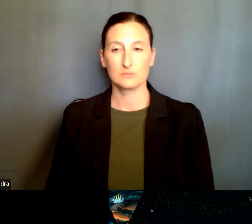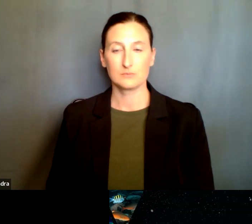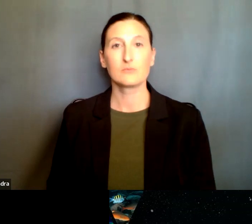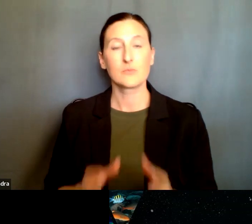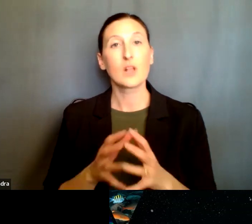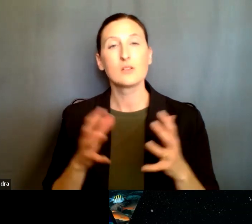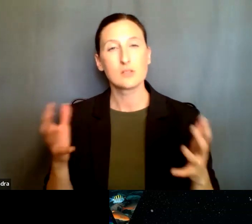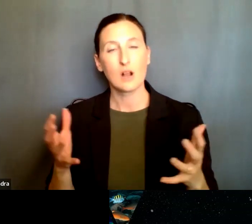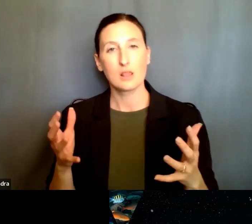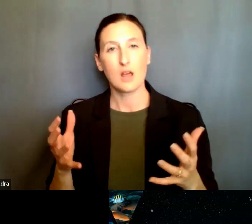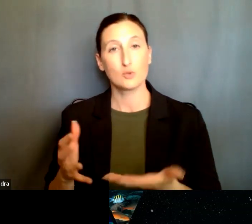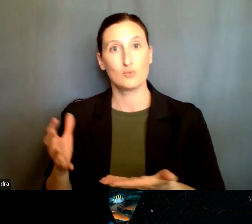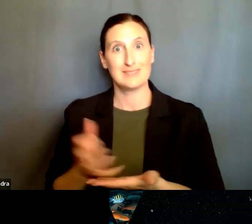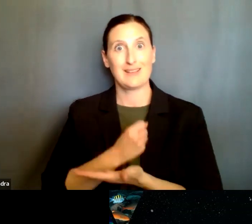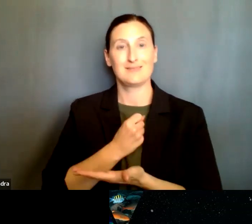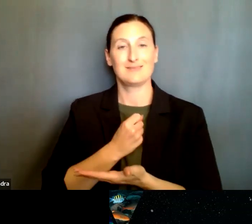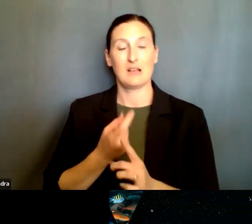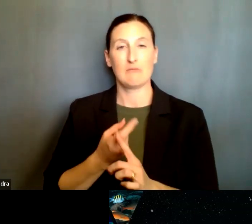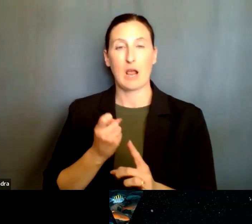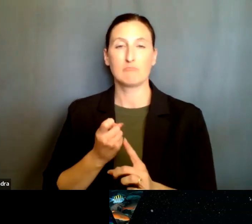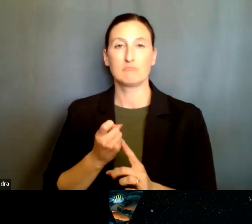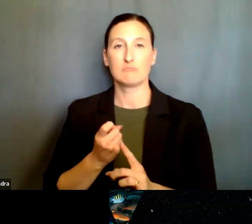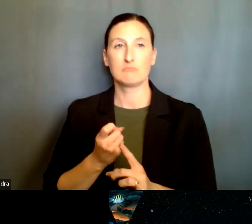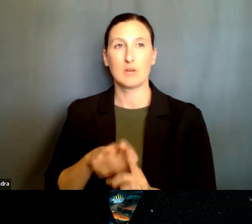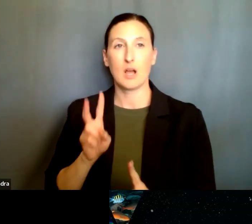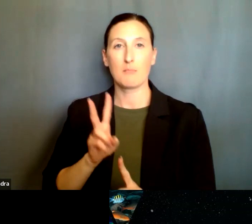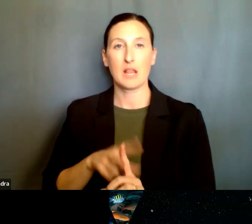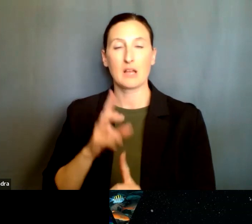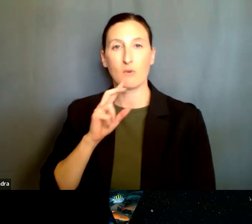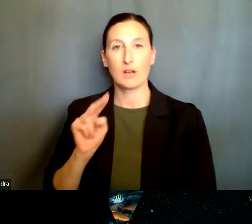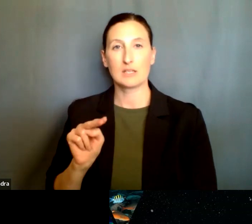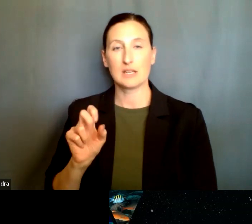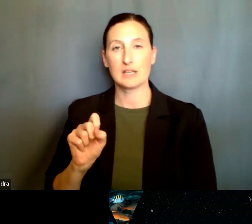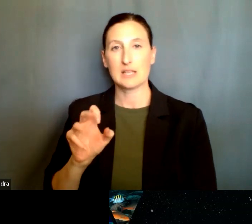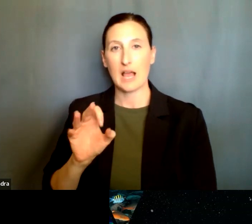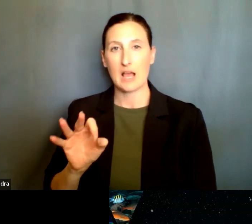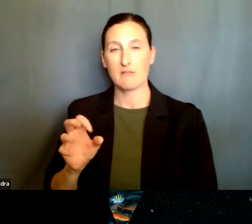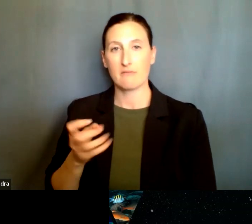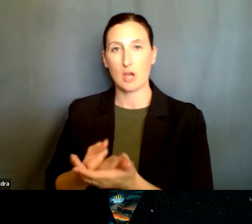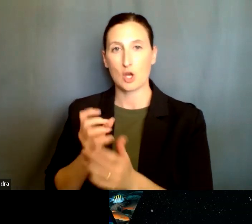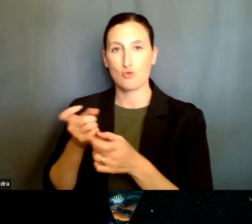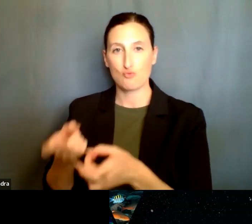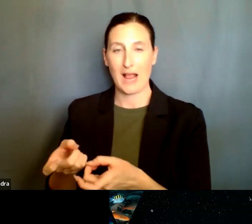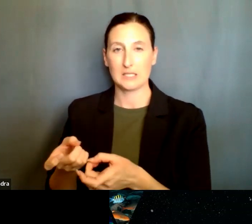to be gained from applying for NSF grant in terms of the proposals are reviewed,